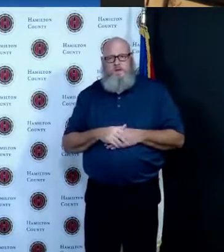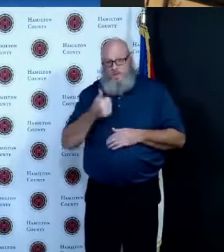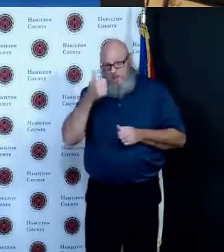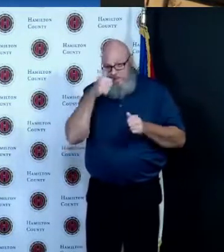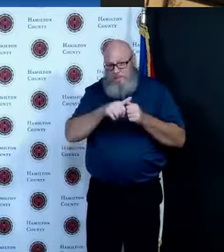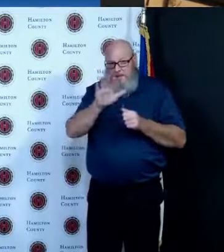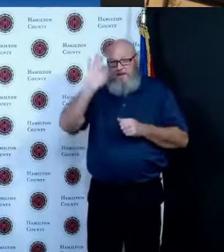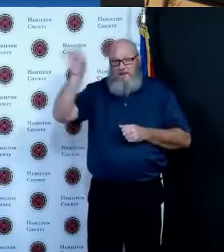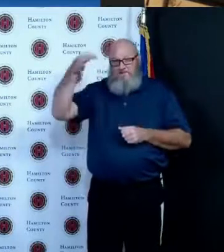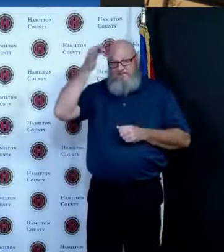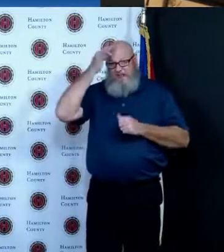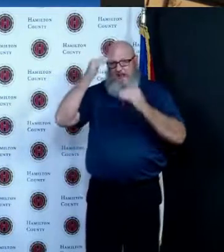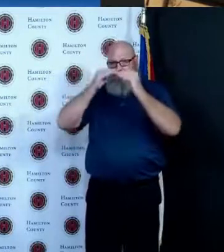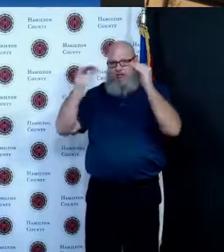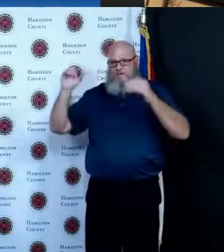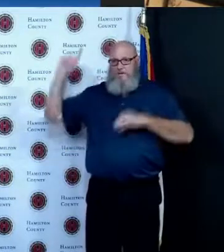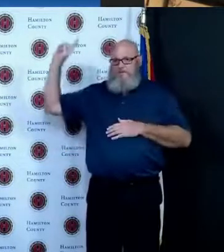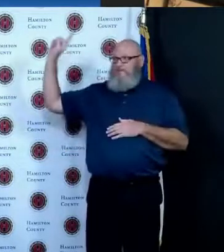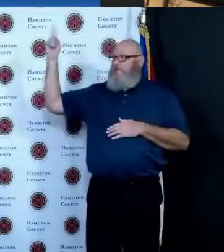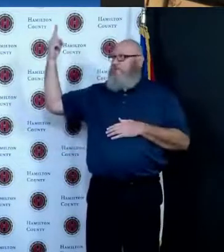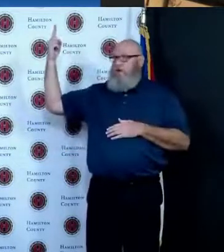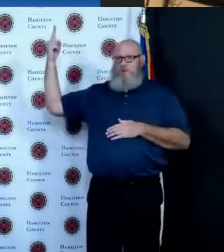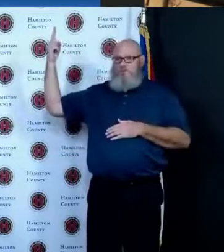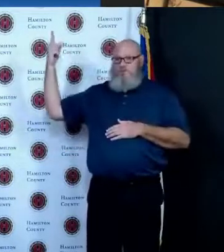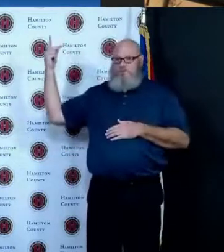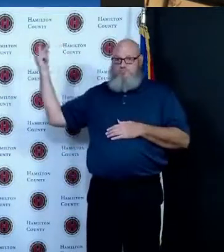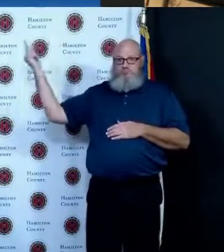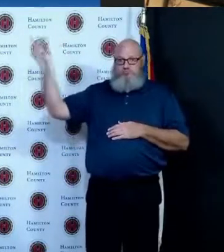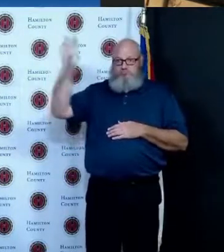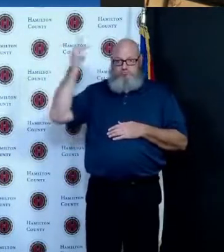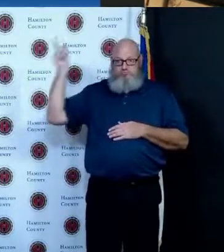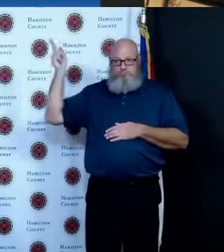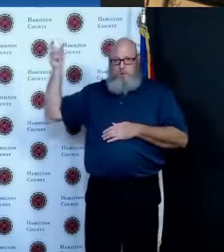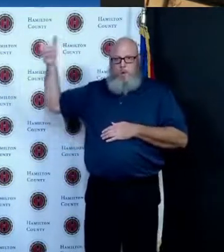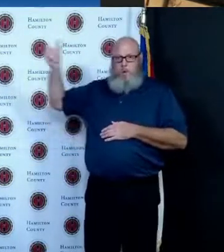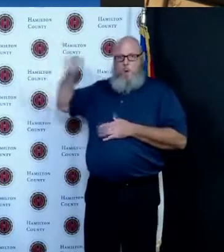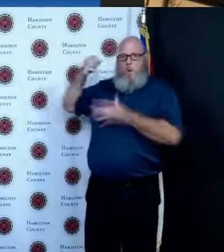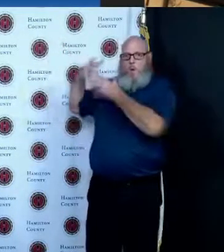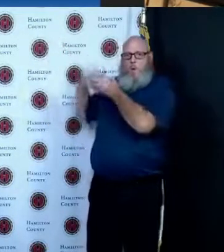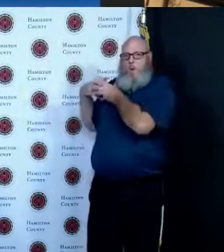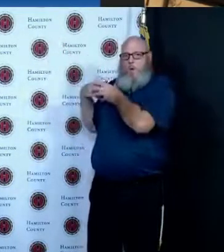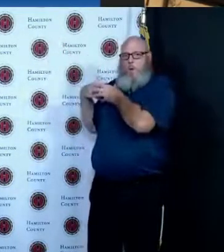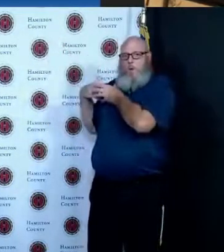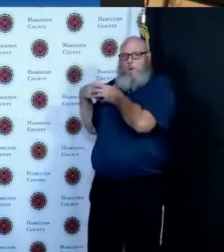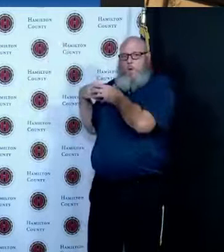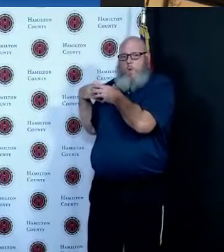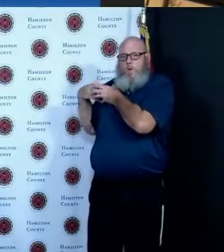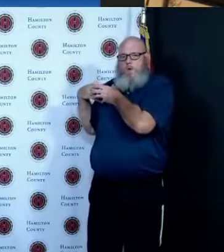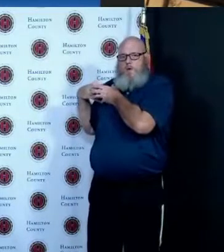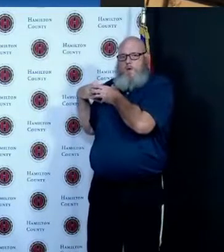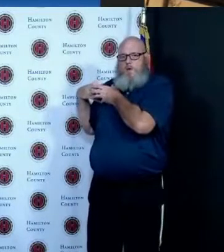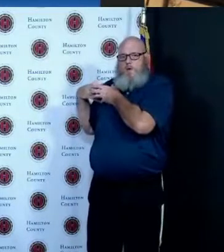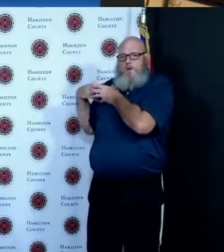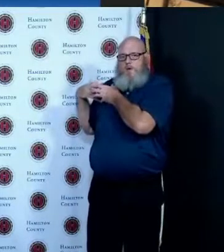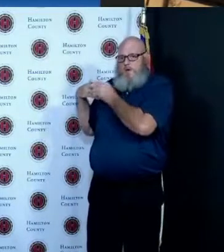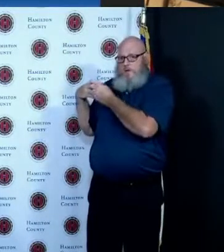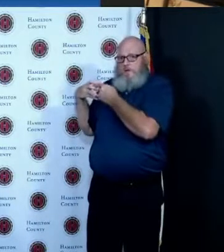to expect that we will continue to get those vaccines in at the federal level and so start to